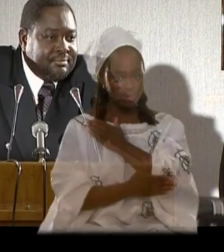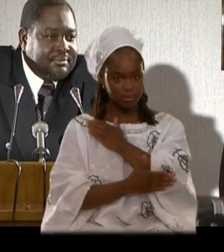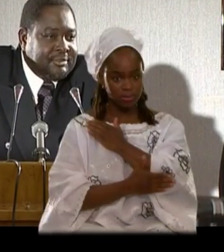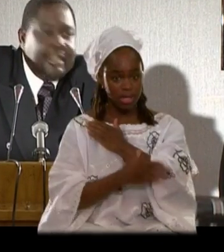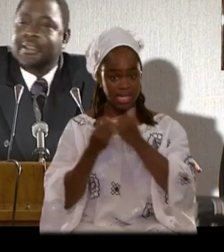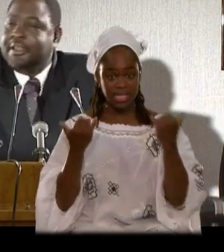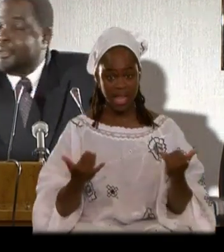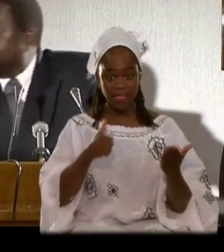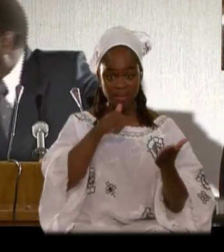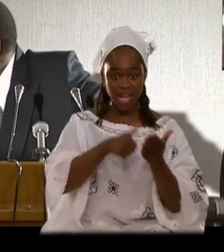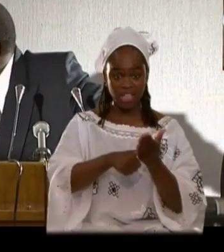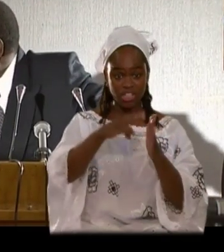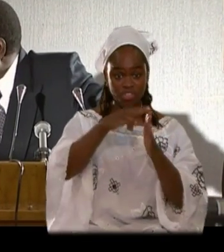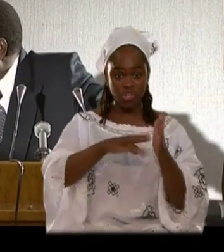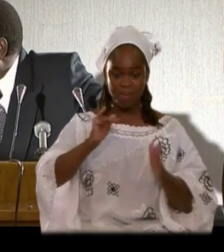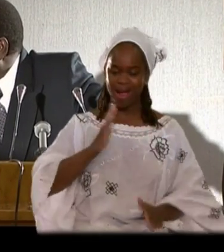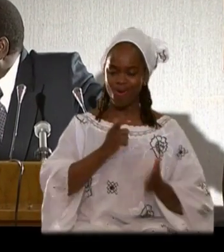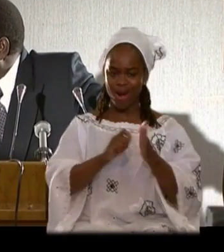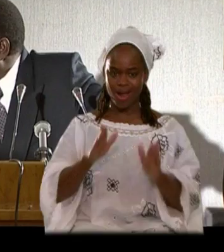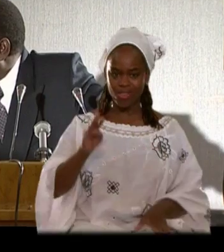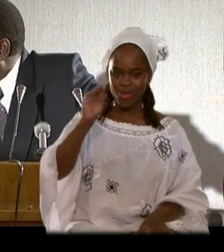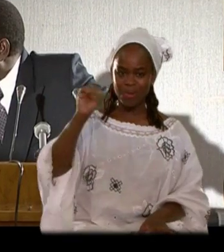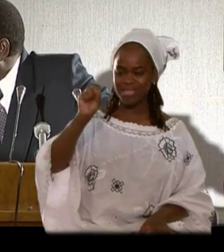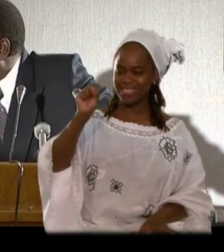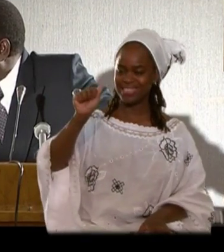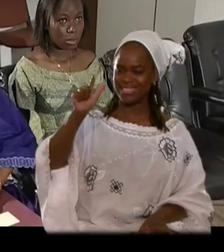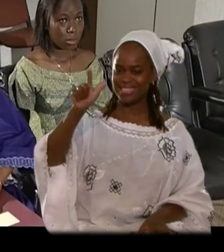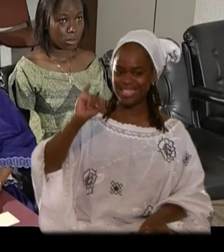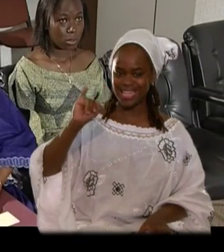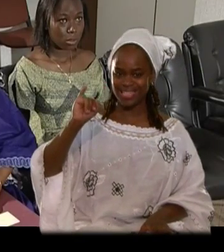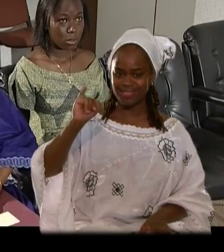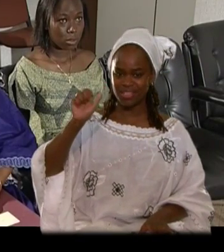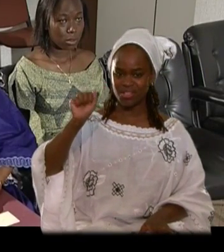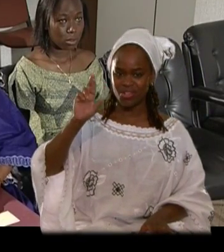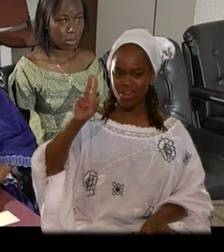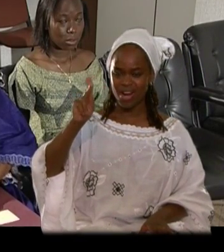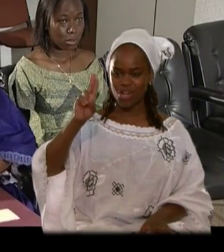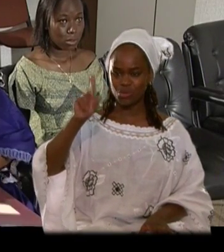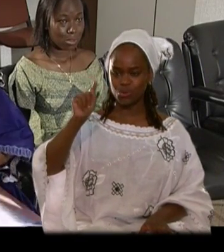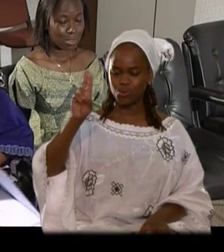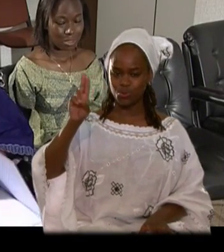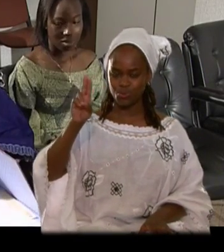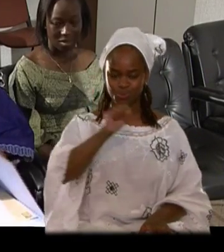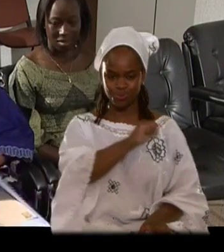And now, the letter will be read by its author, Miss Sali Arkutu.